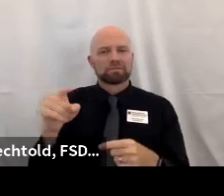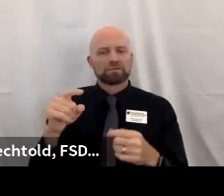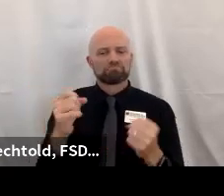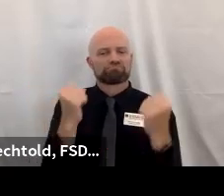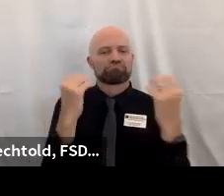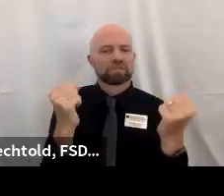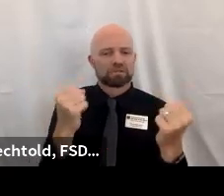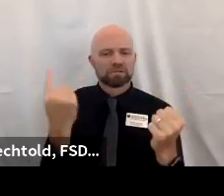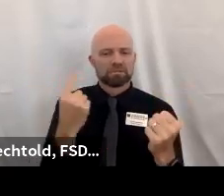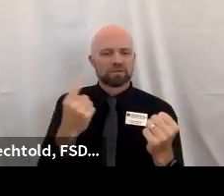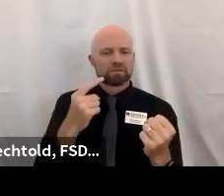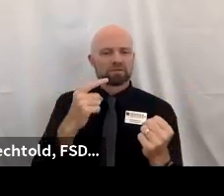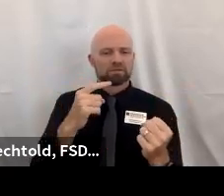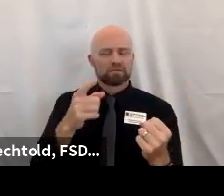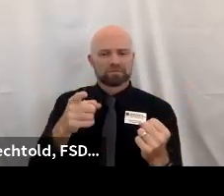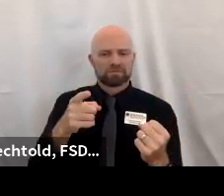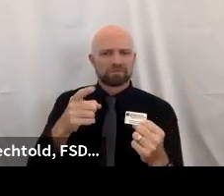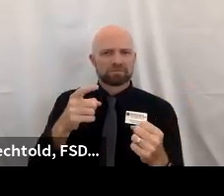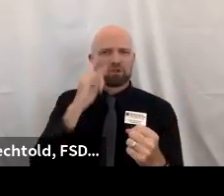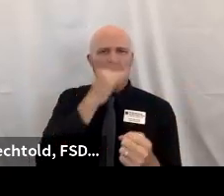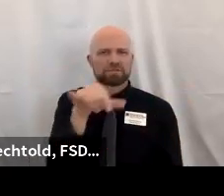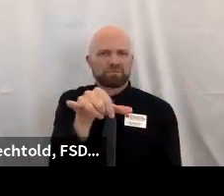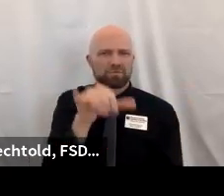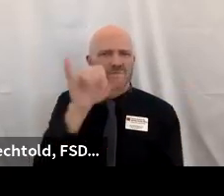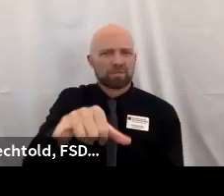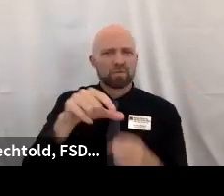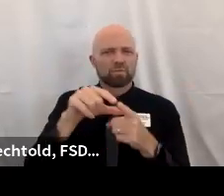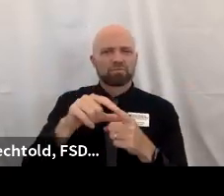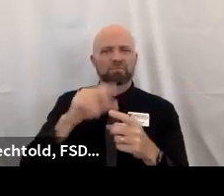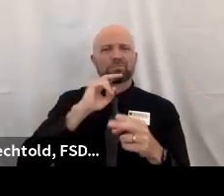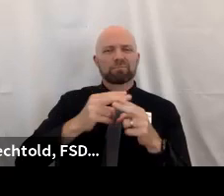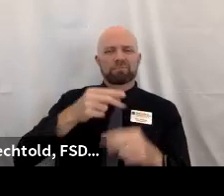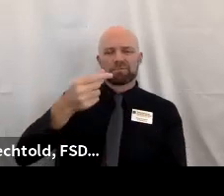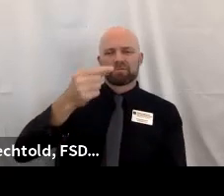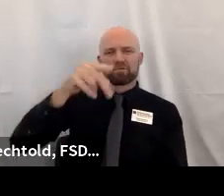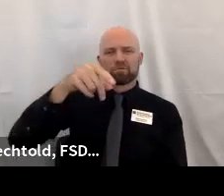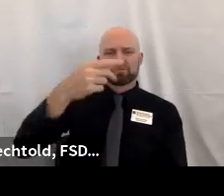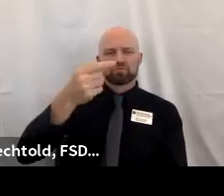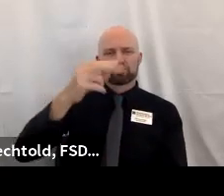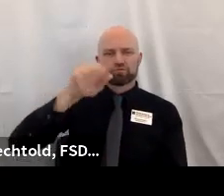Many of the words, he signs something and then... it looks similar to the word